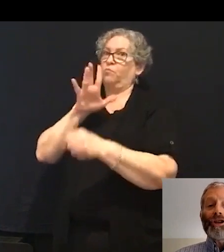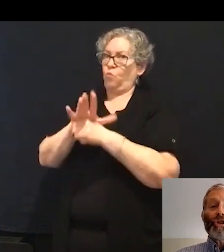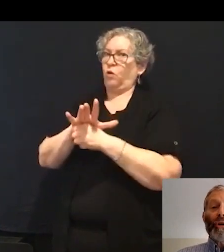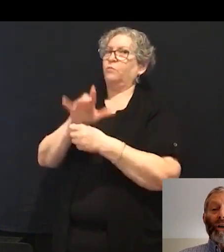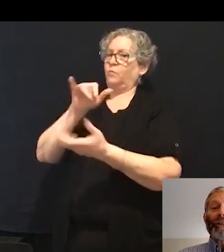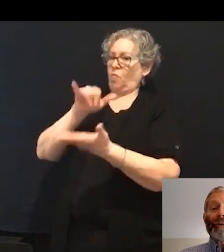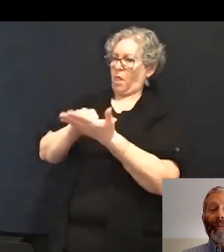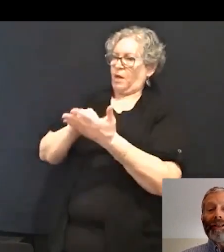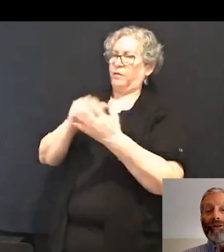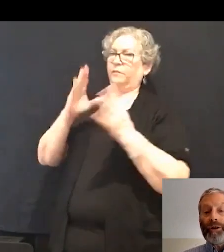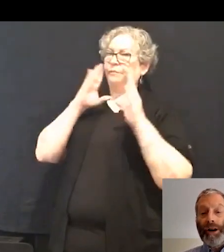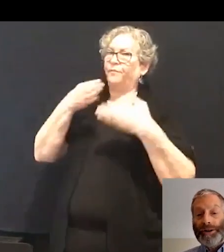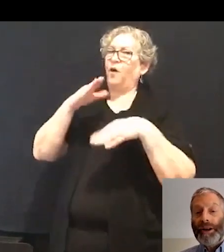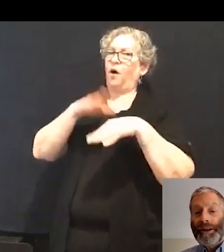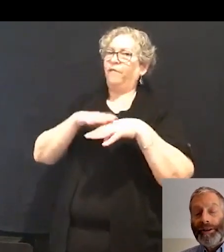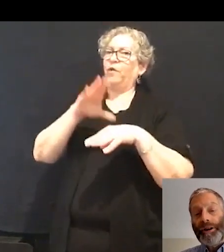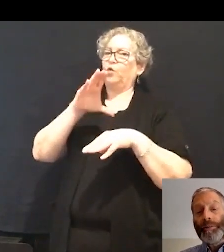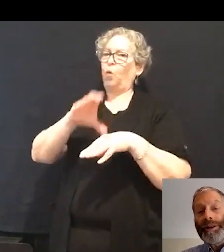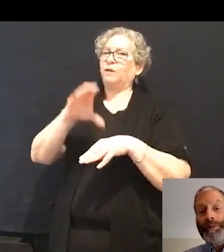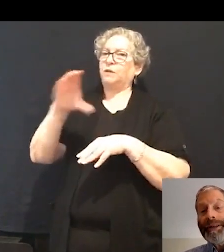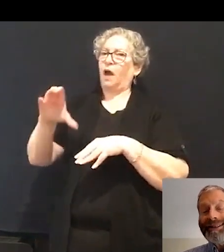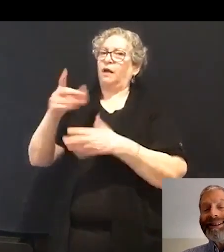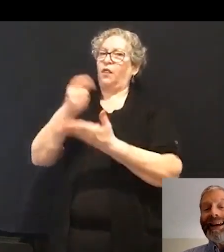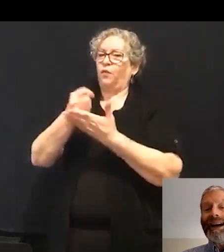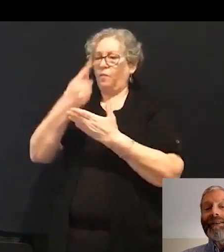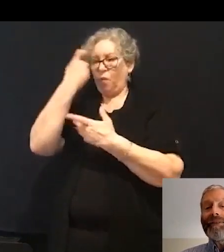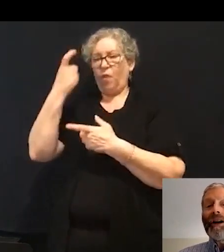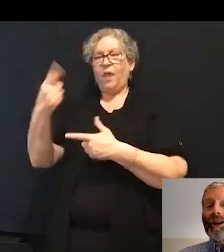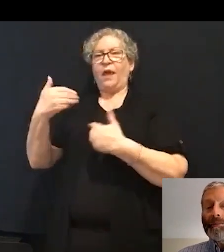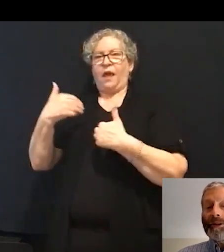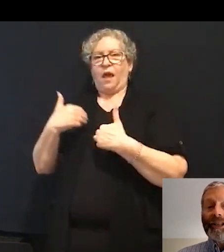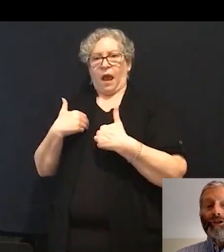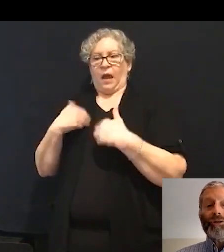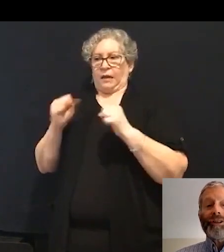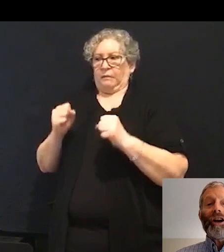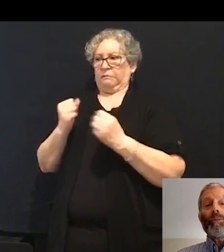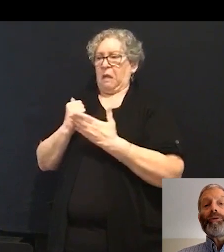is strongly committed to cross-cutting therapies because they have the potential to help